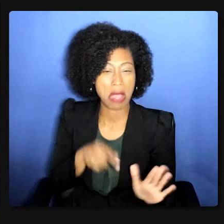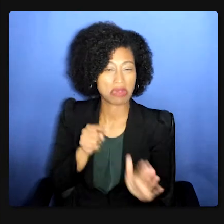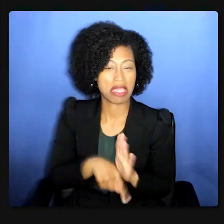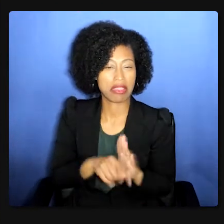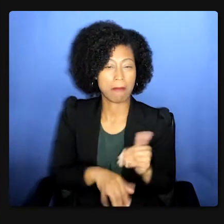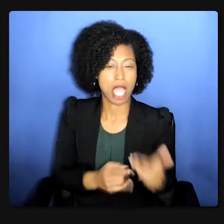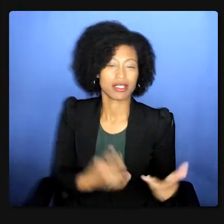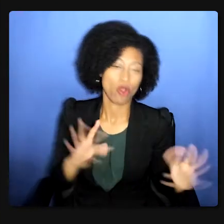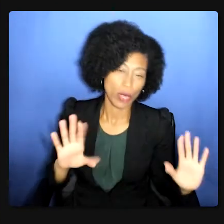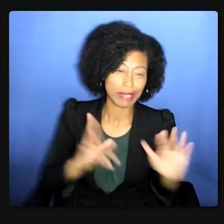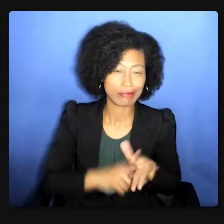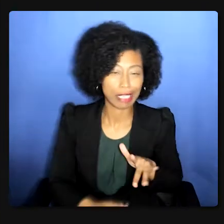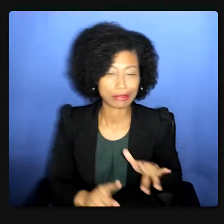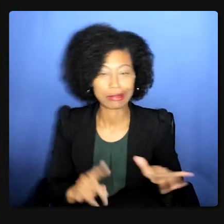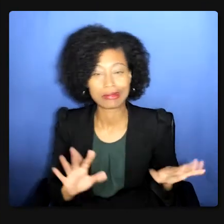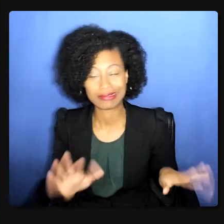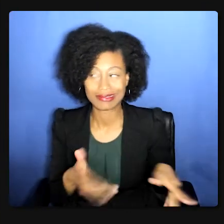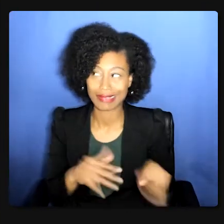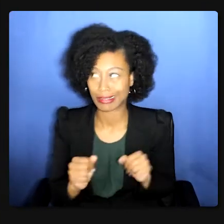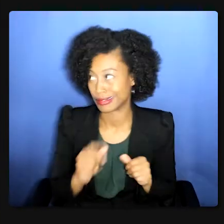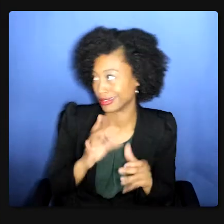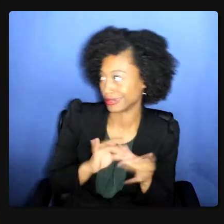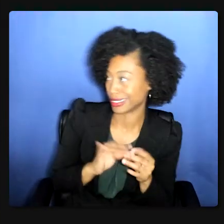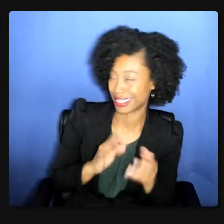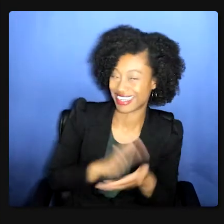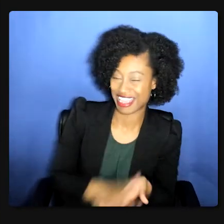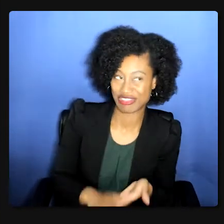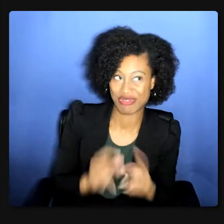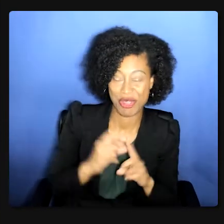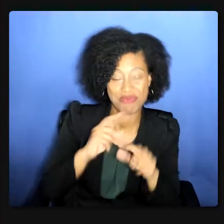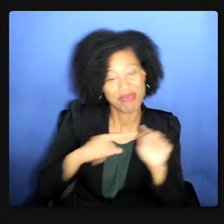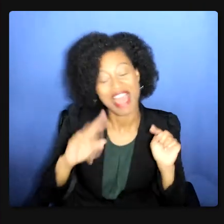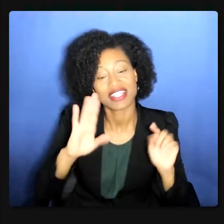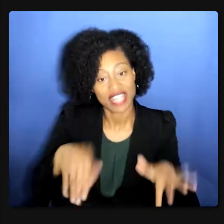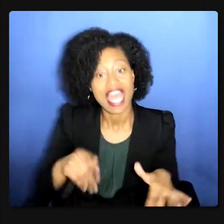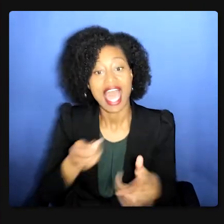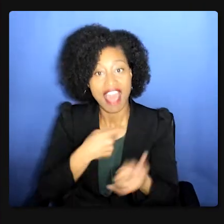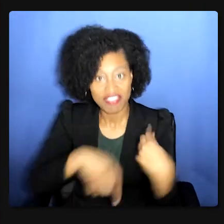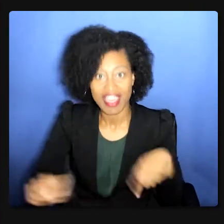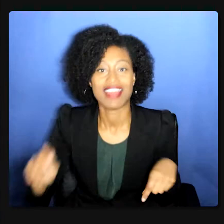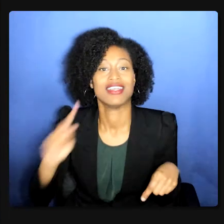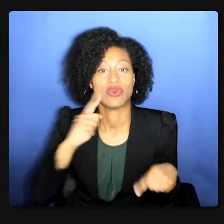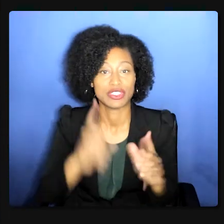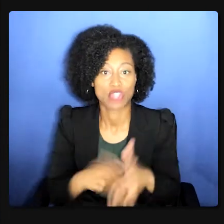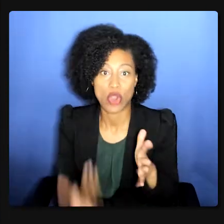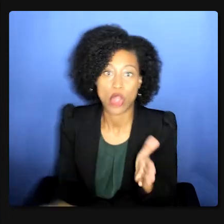we kill the process, right? We exit gracefully, how to say it better. And then further is we'll create a new game server for us.